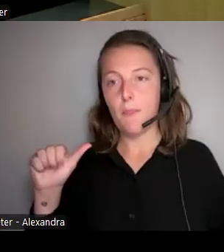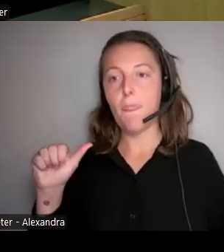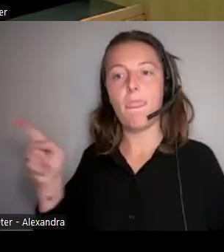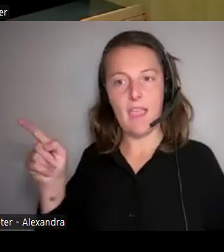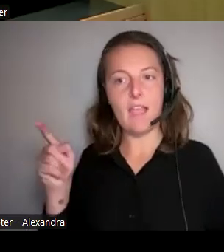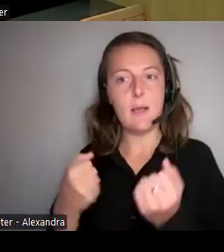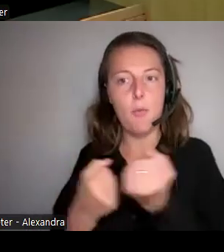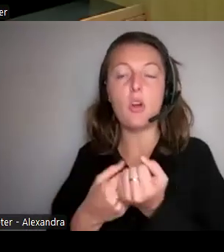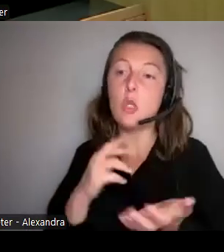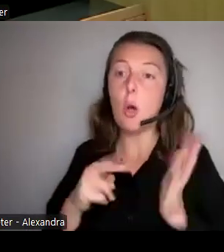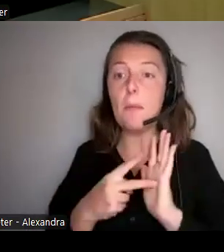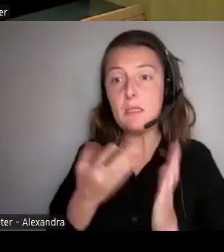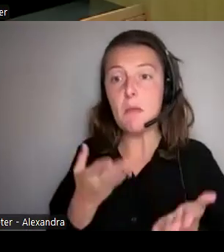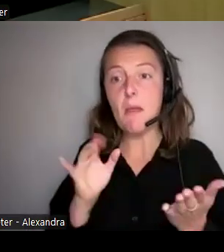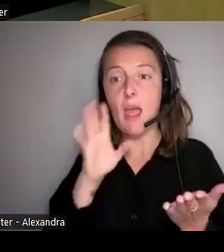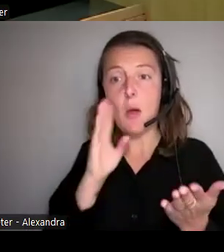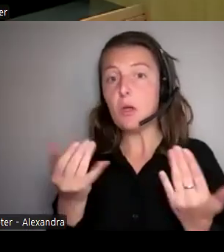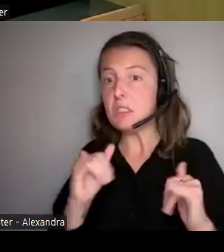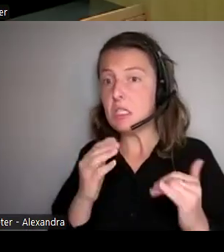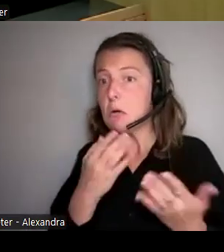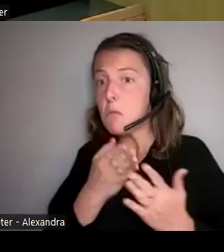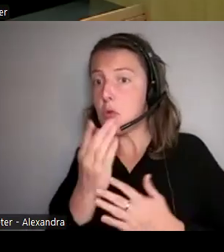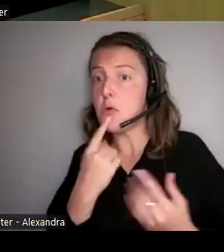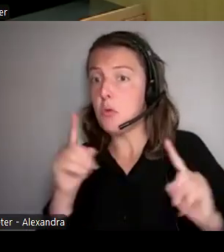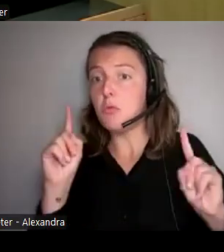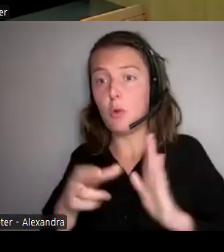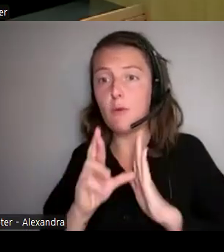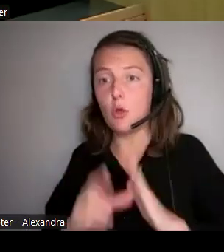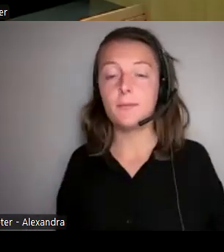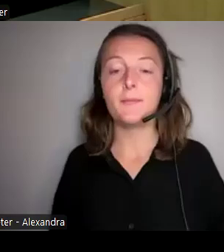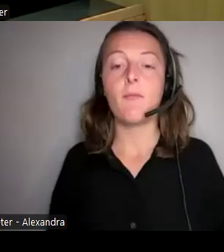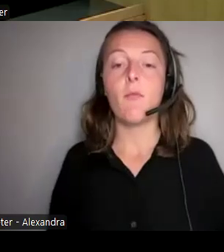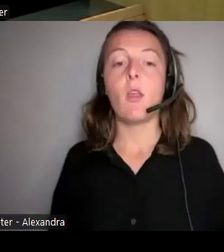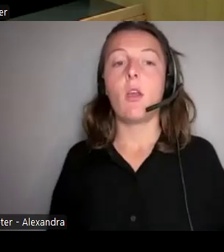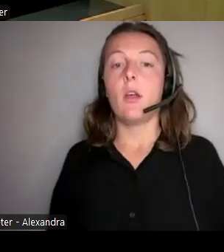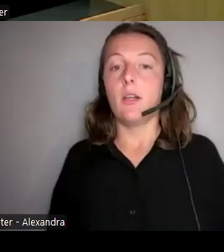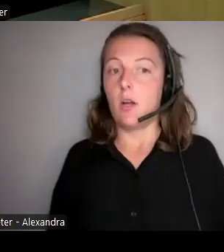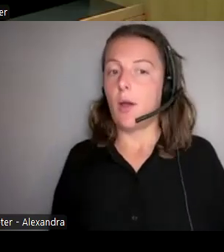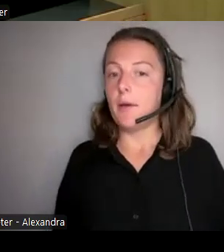be you know that will still make it through um review. Uh we had two concept clearances. One